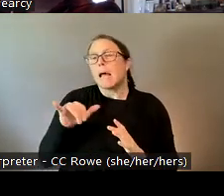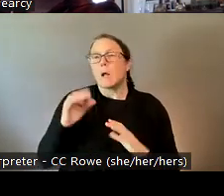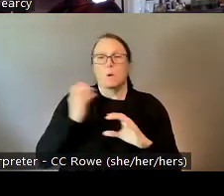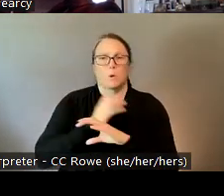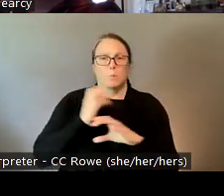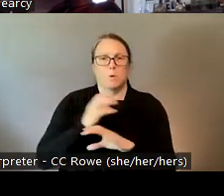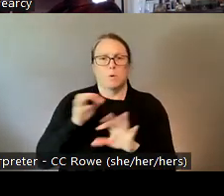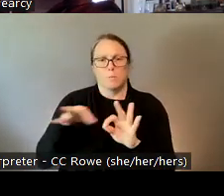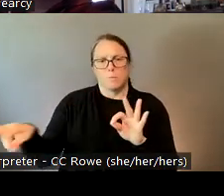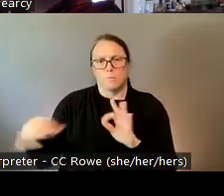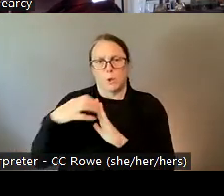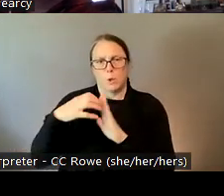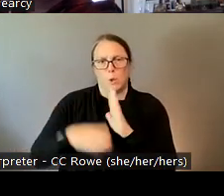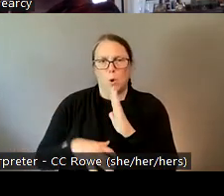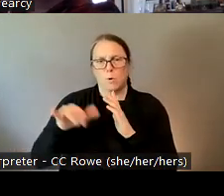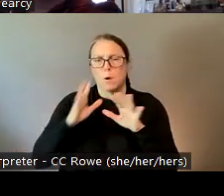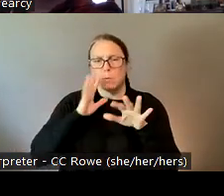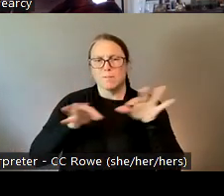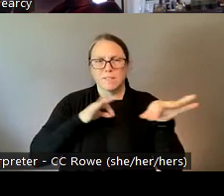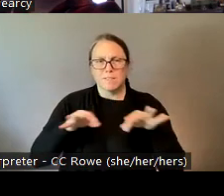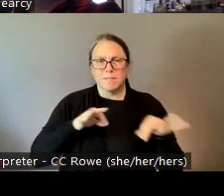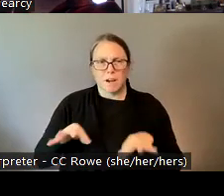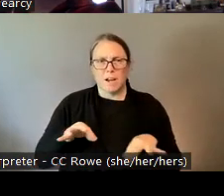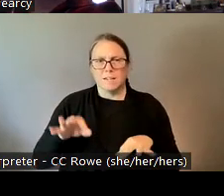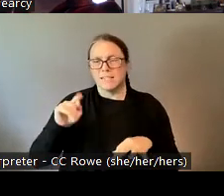which defines a text element for screen reading software.